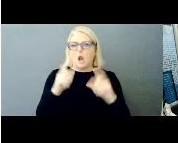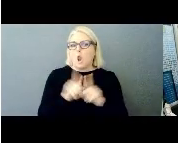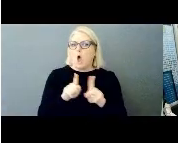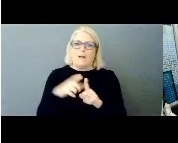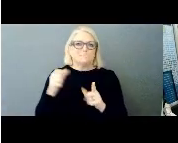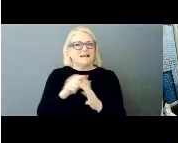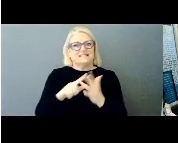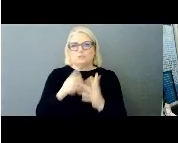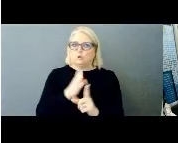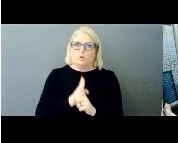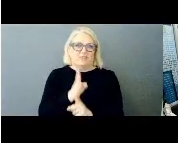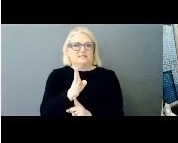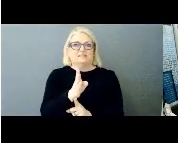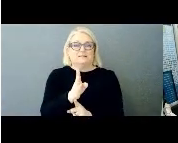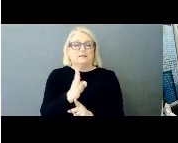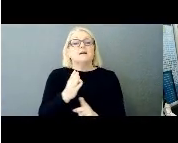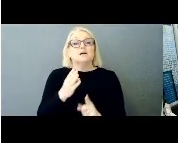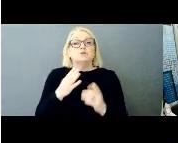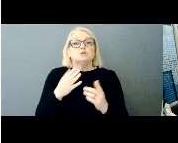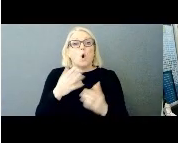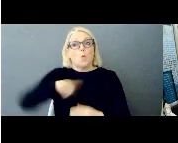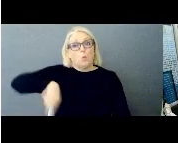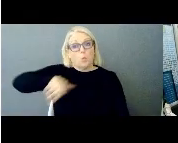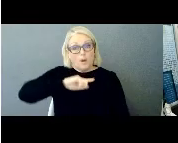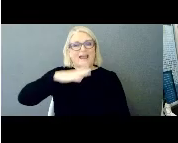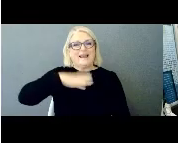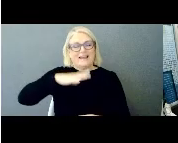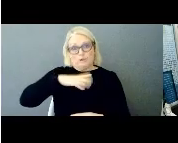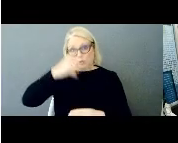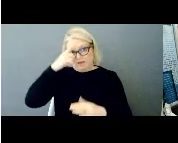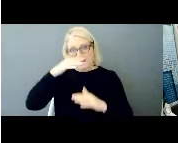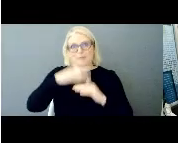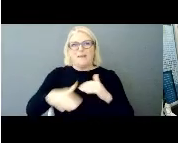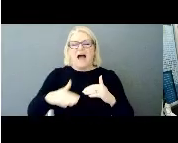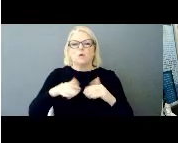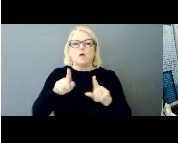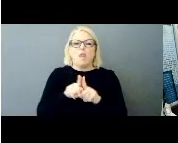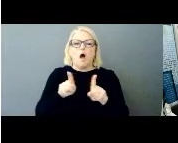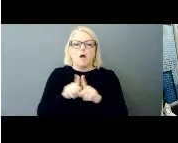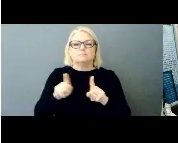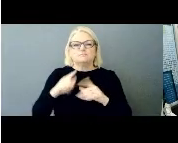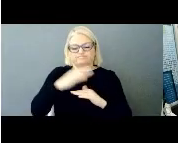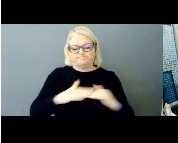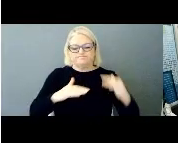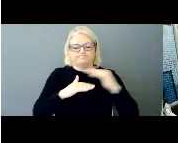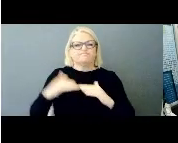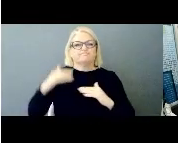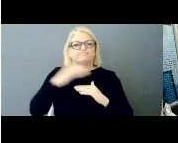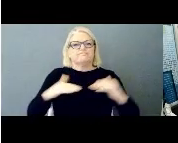And instead, we need to think about this idea of stacking, which is what we've been working on. This is changing children's chances, which is looking at: